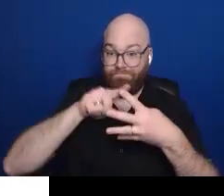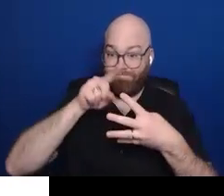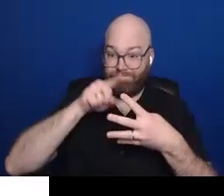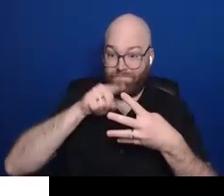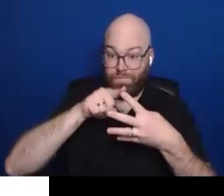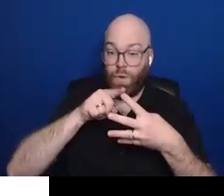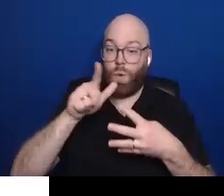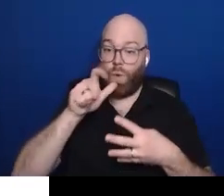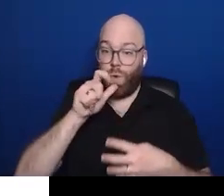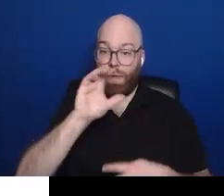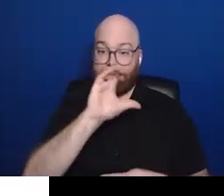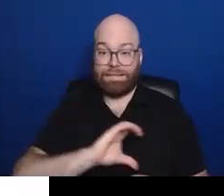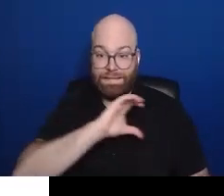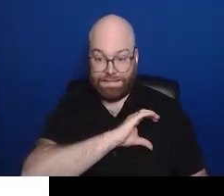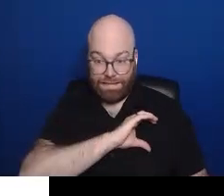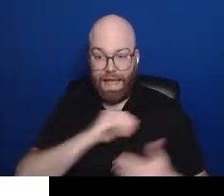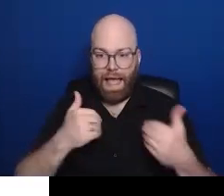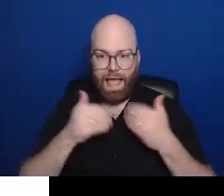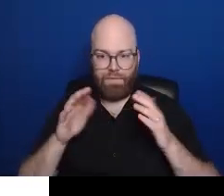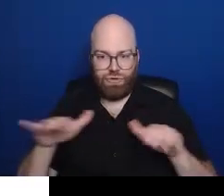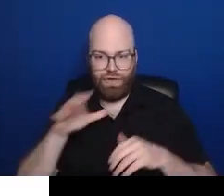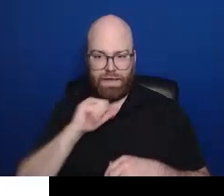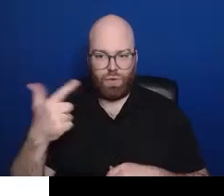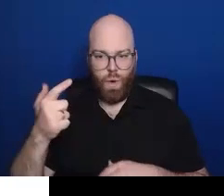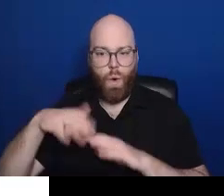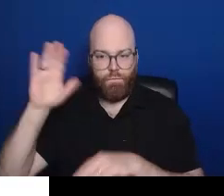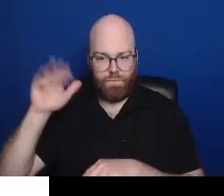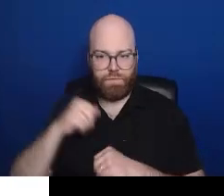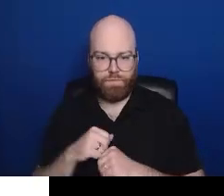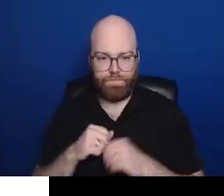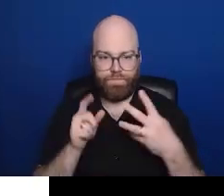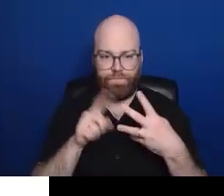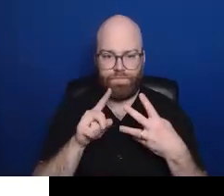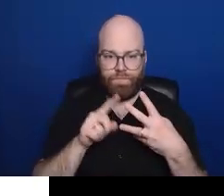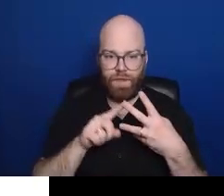who are over the age of 21. The F2A and F2B,